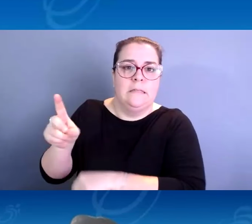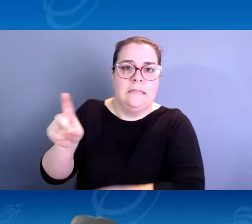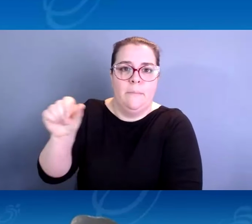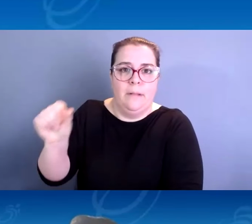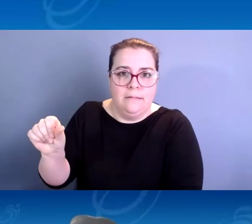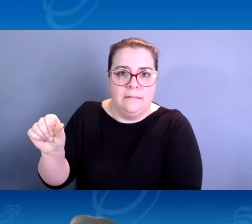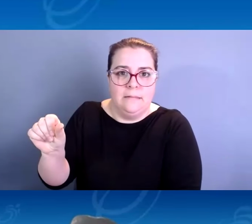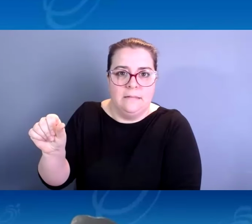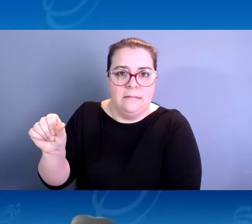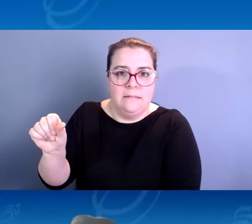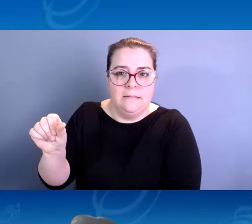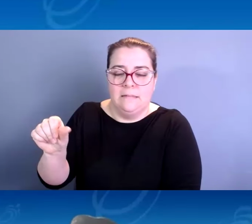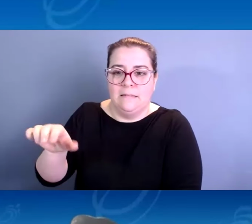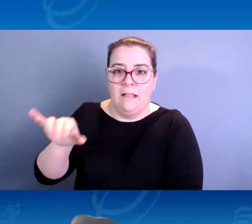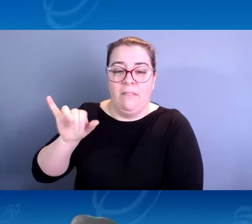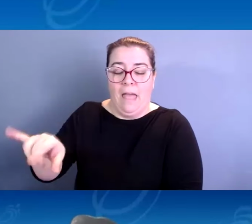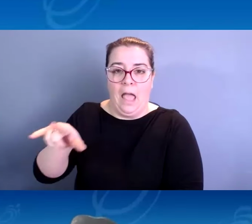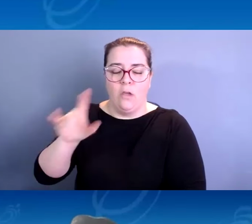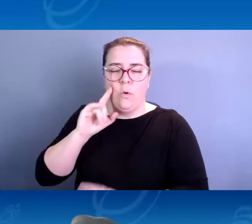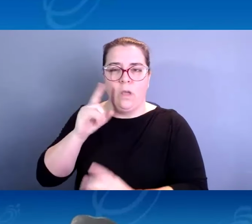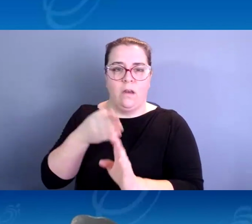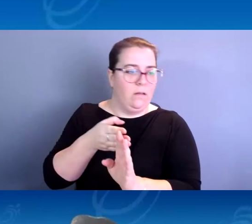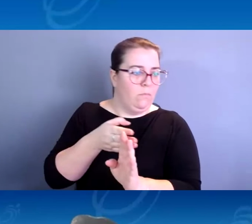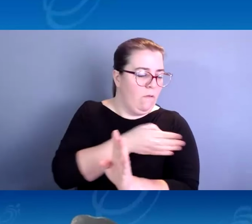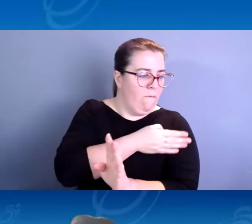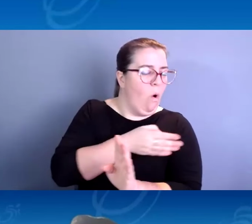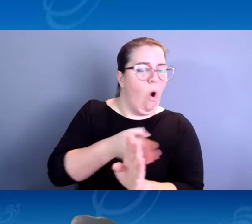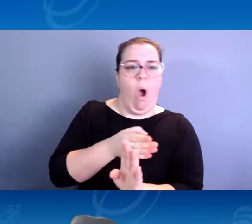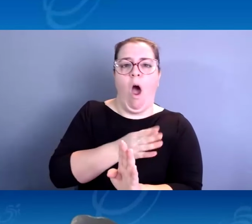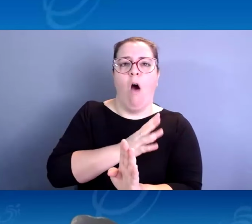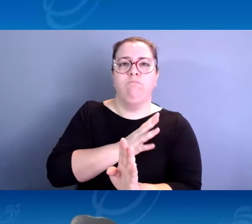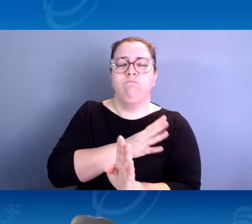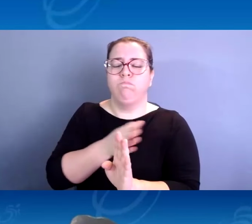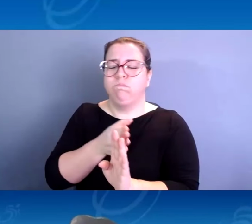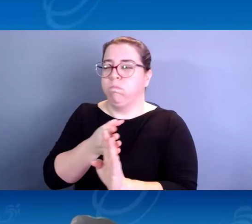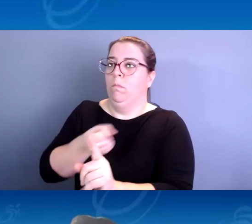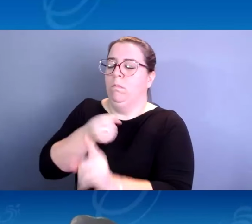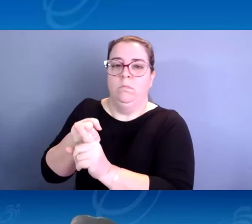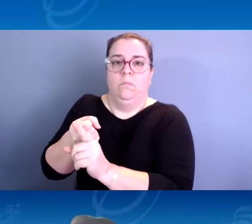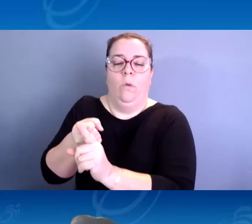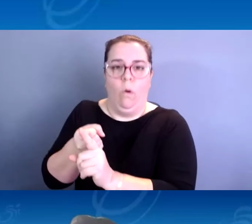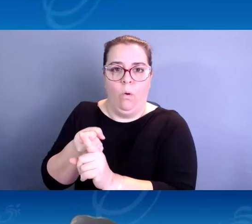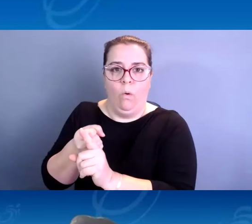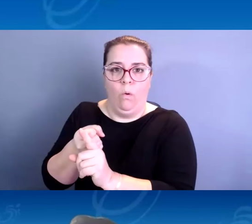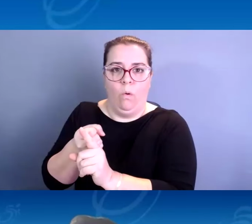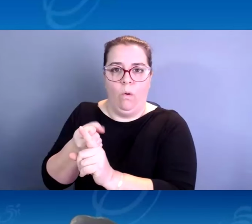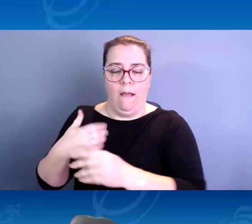where it's like, oh my goodness, this is a limitation of me. And now, like I need to create awareness to and how do we fix it